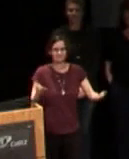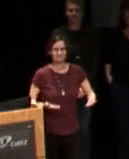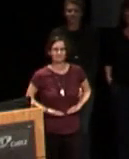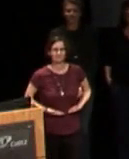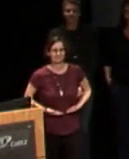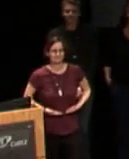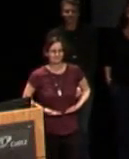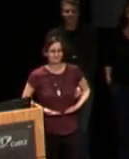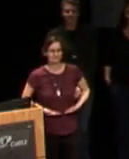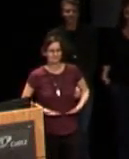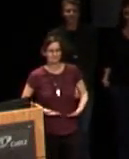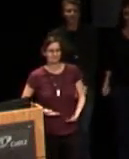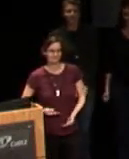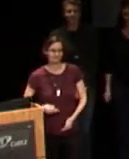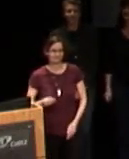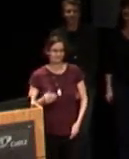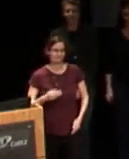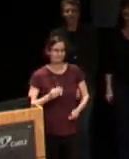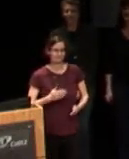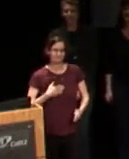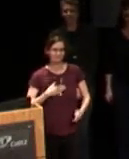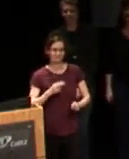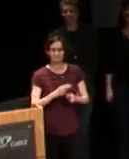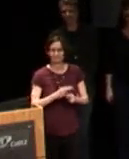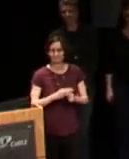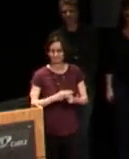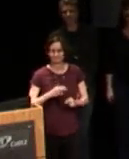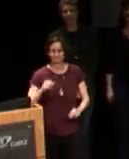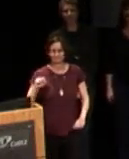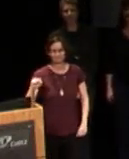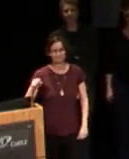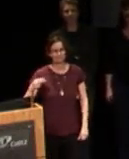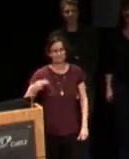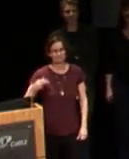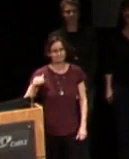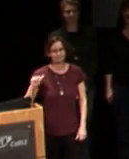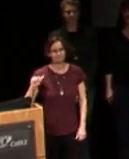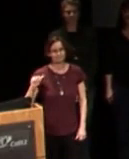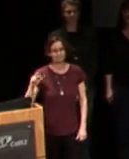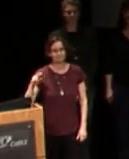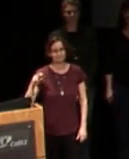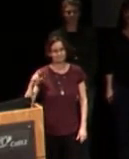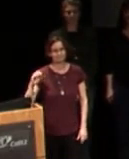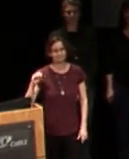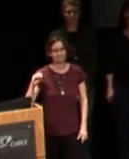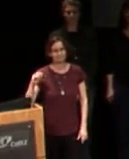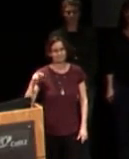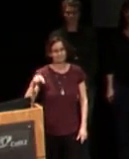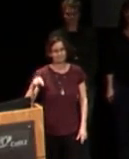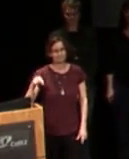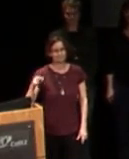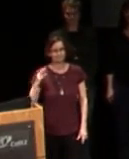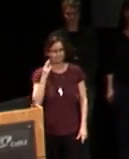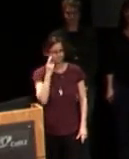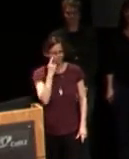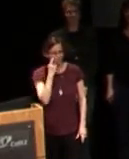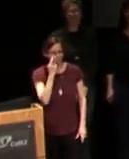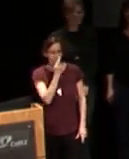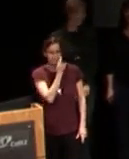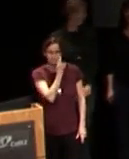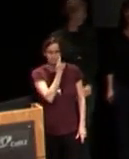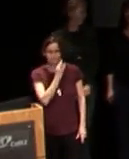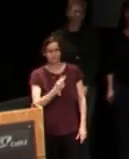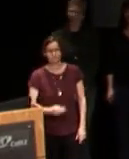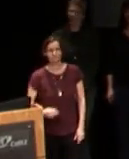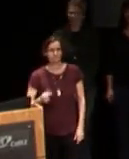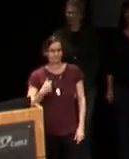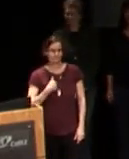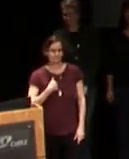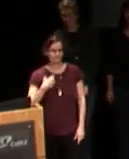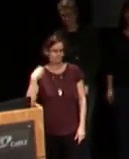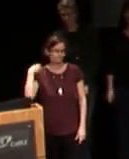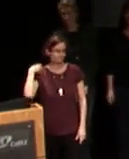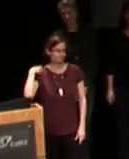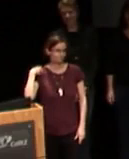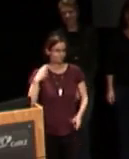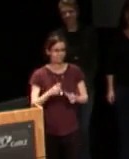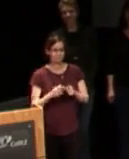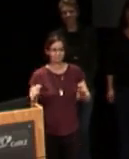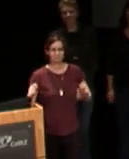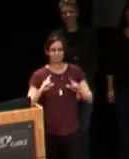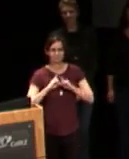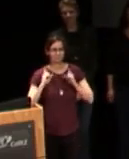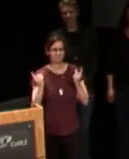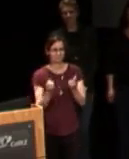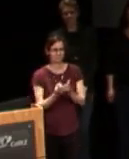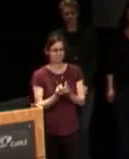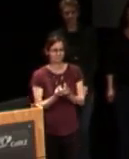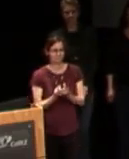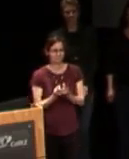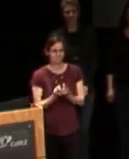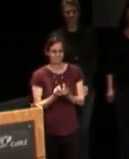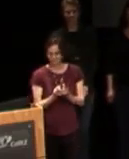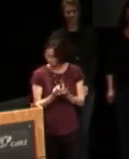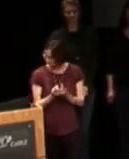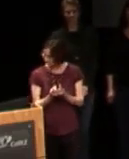Hello and welcome. My name is Sharon Rose. I am the chair the linguistics